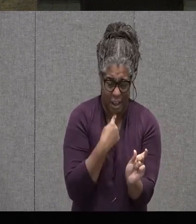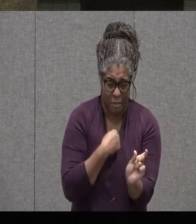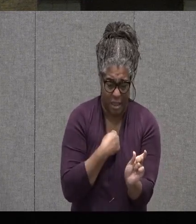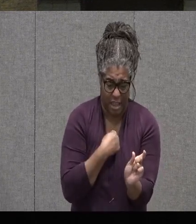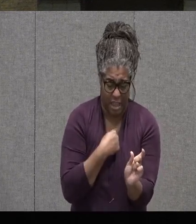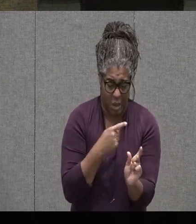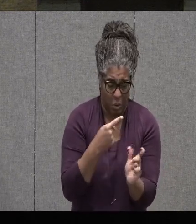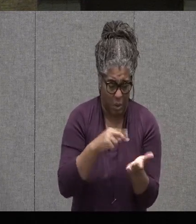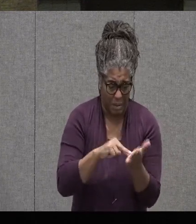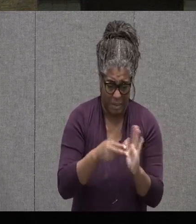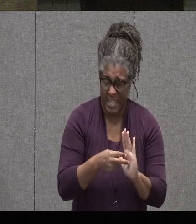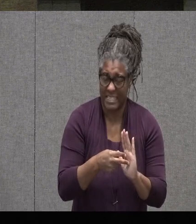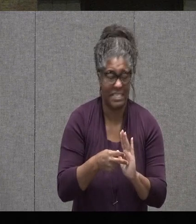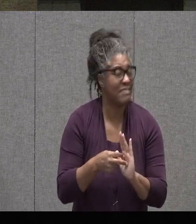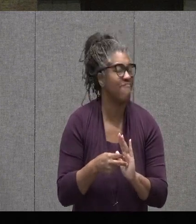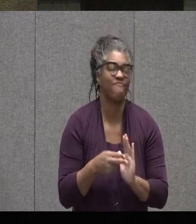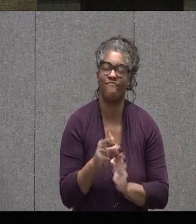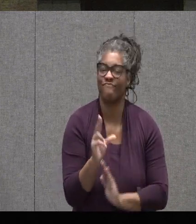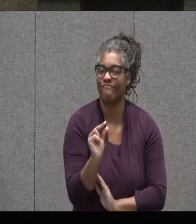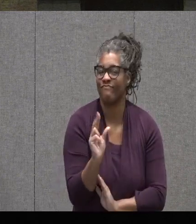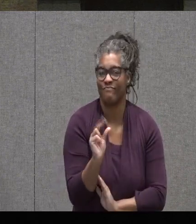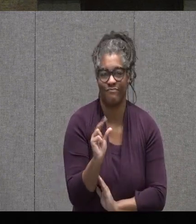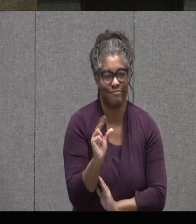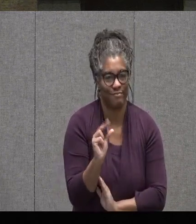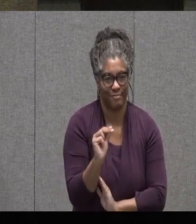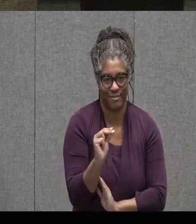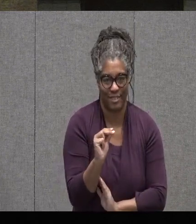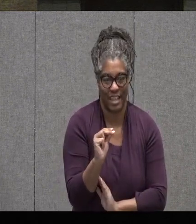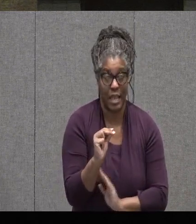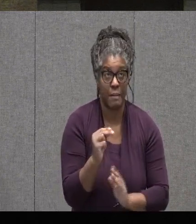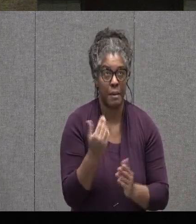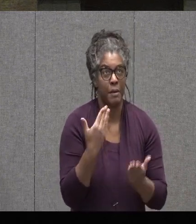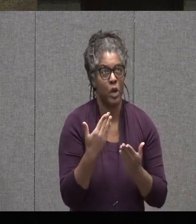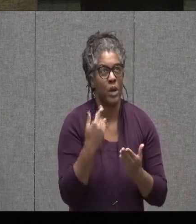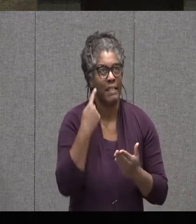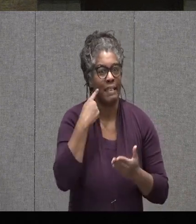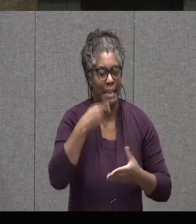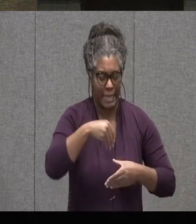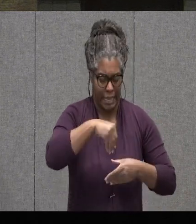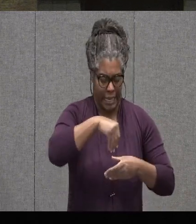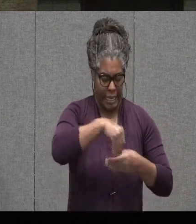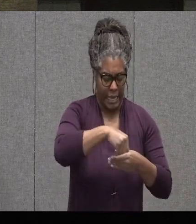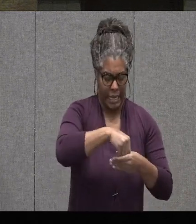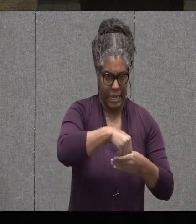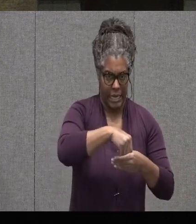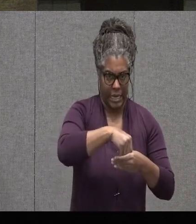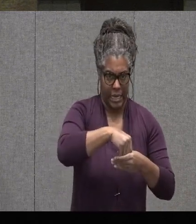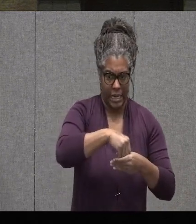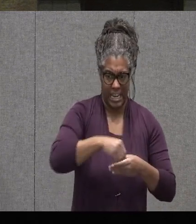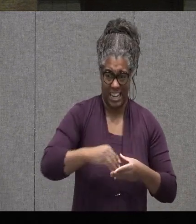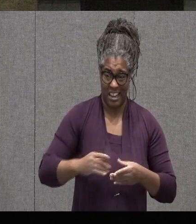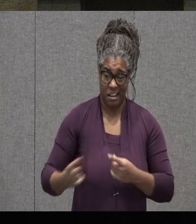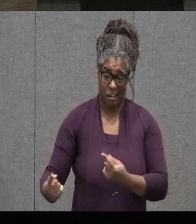Maybe a little bit if we think of something that comes in, income? But when we're talking about income